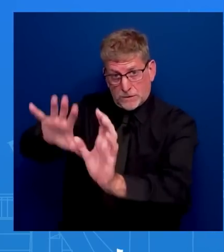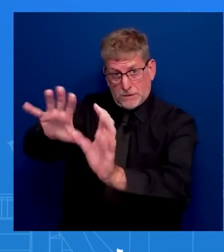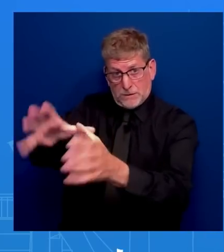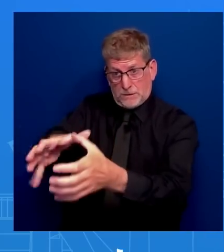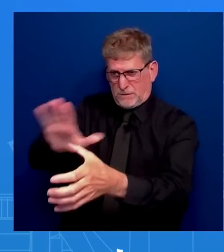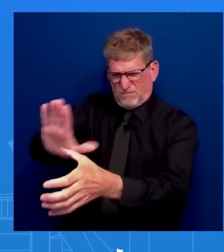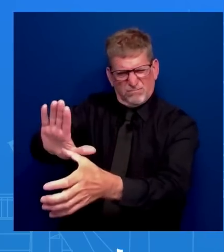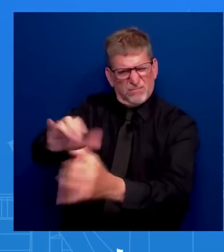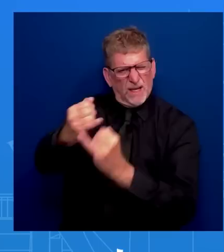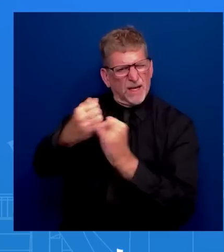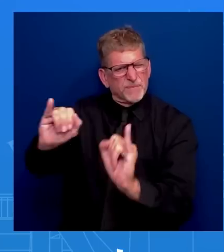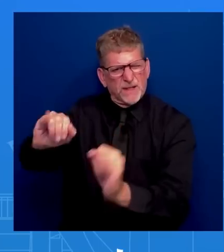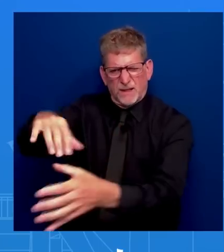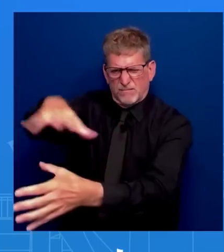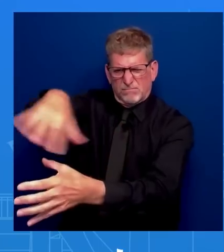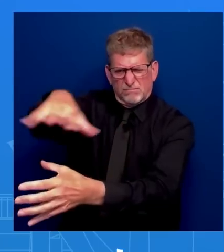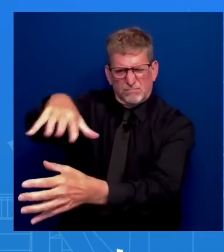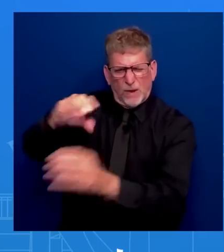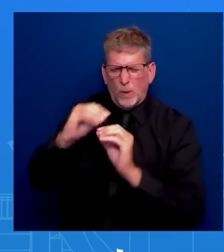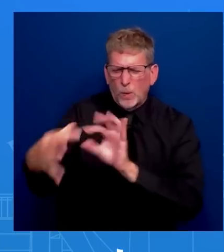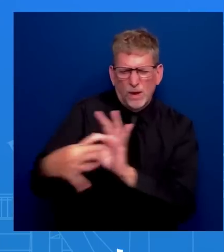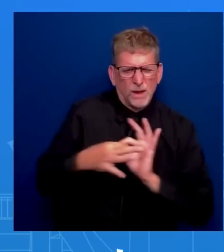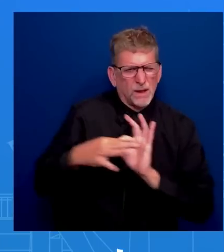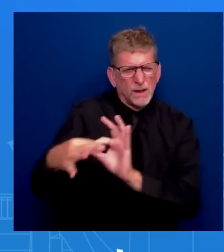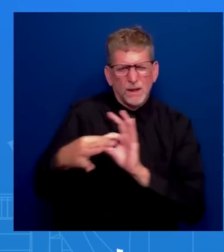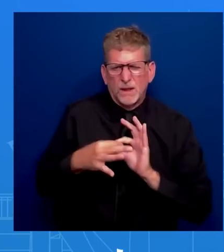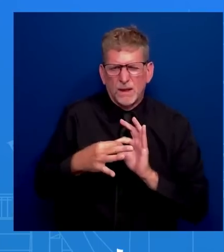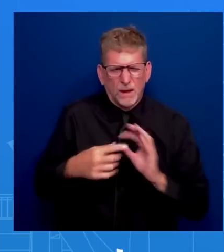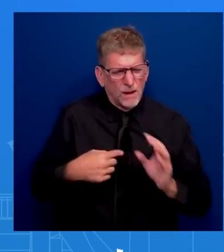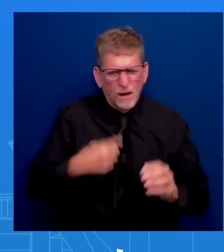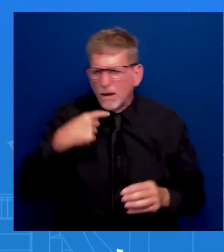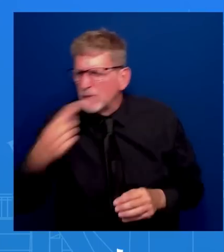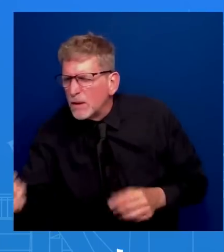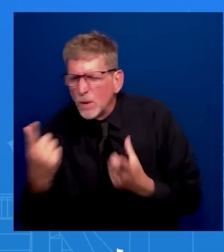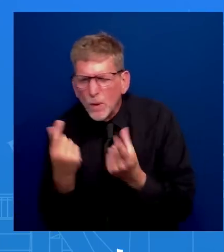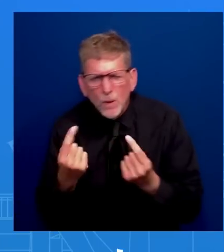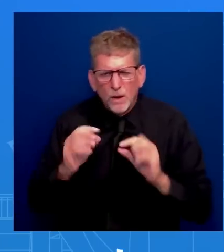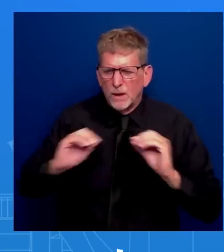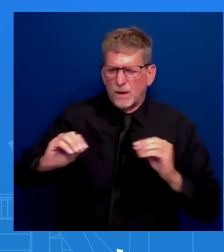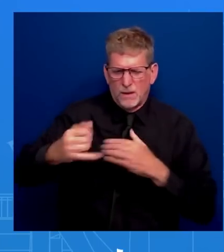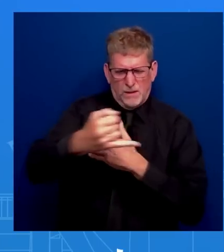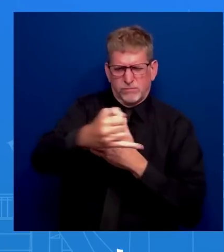It would not be appropriate for us to comment on any ongoing investigations.